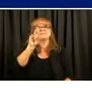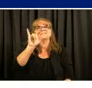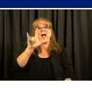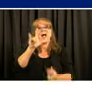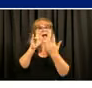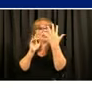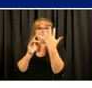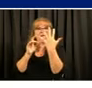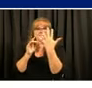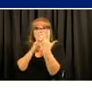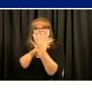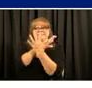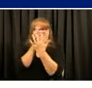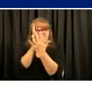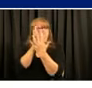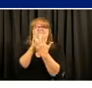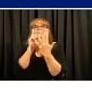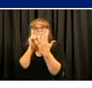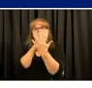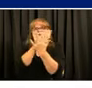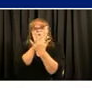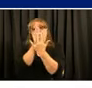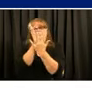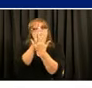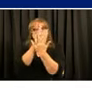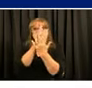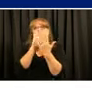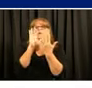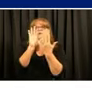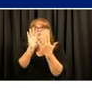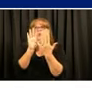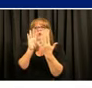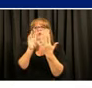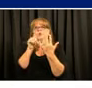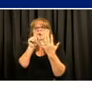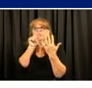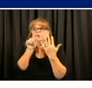we're all accustomed to those those of us who who live near uh especially near the mountains